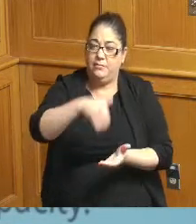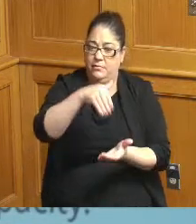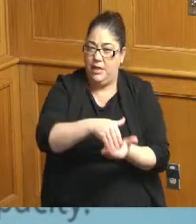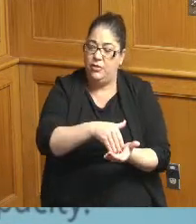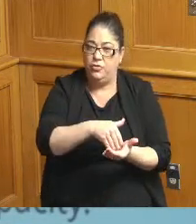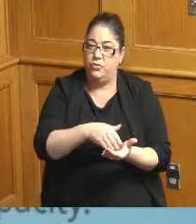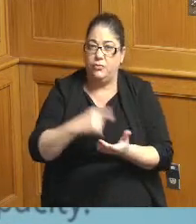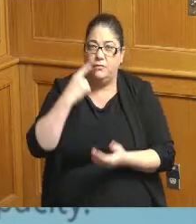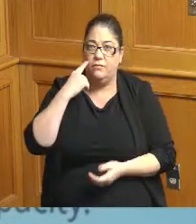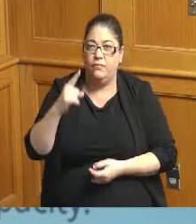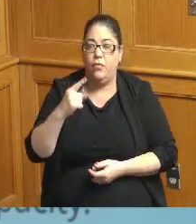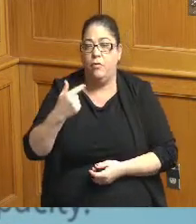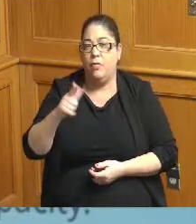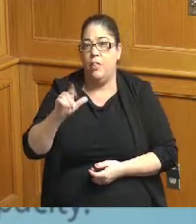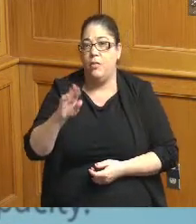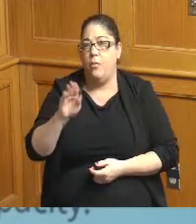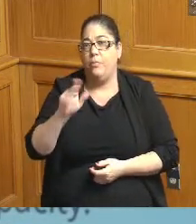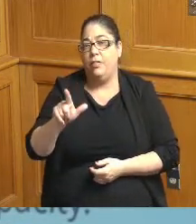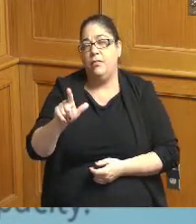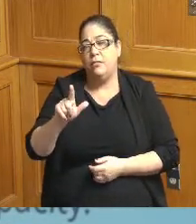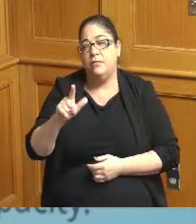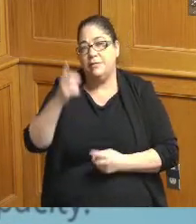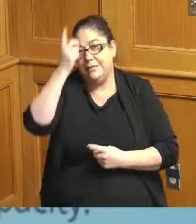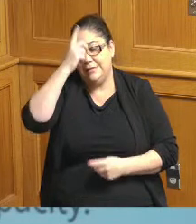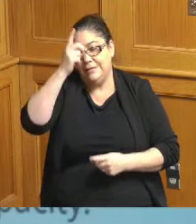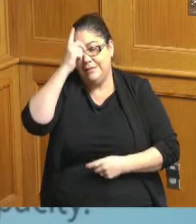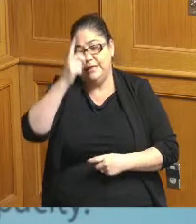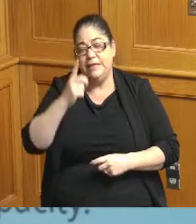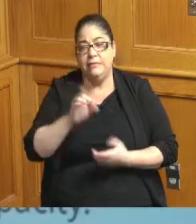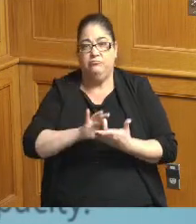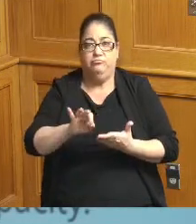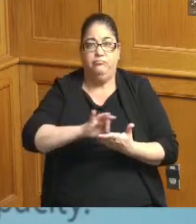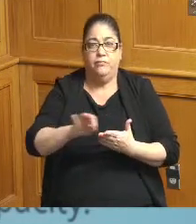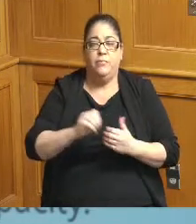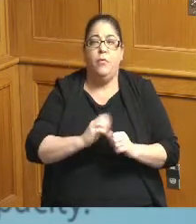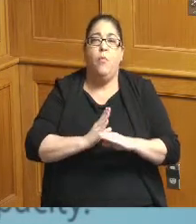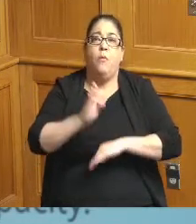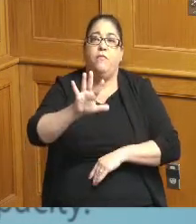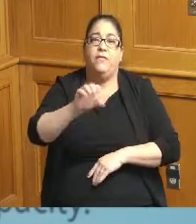of global disease detection where they work with more than 50 countries to keep an eye out when we